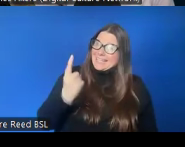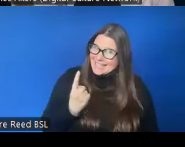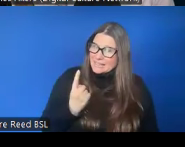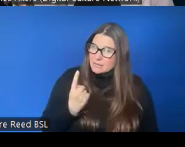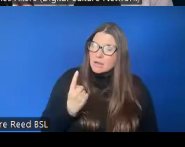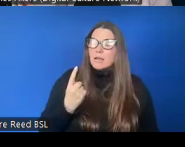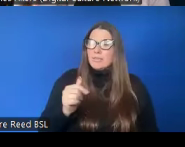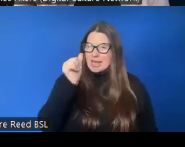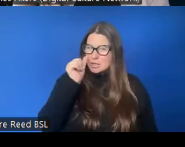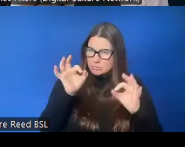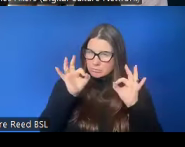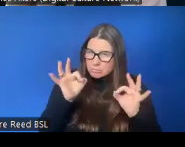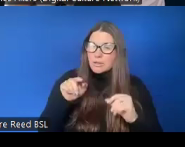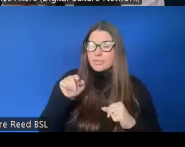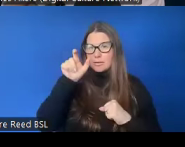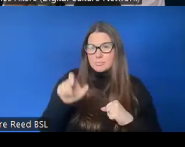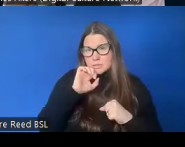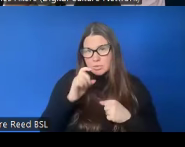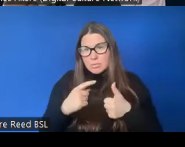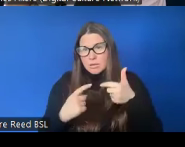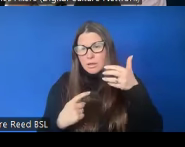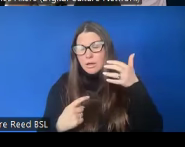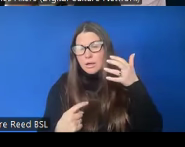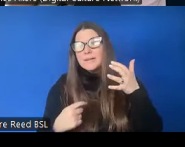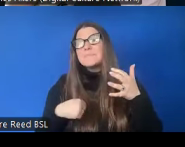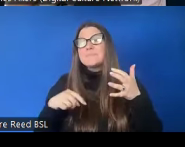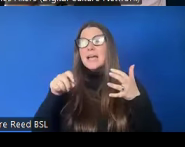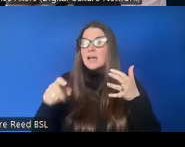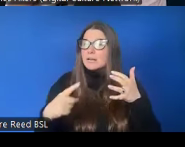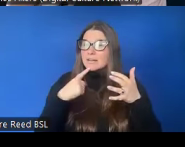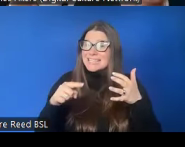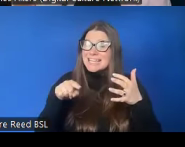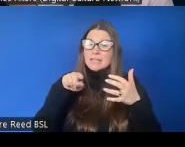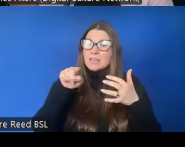We're not talking a relationship over a couple of weeks or months, we're talking years.